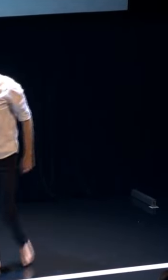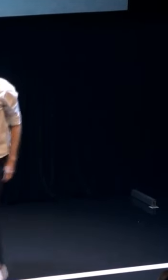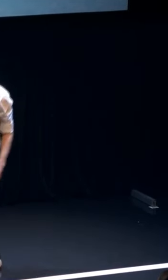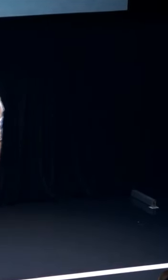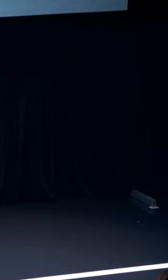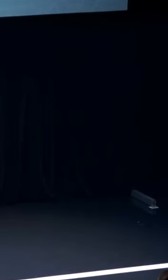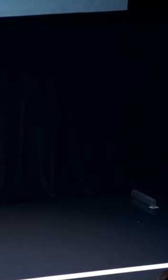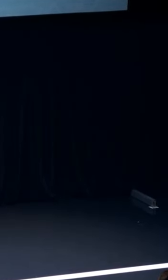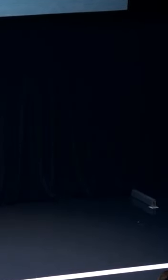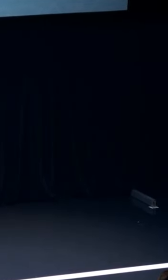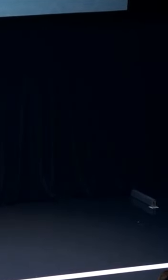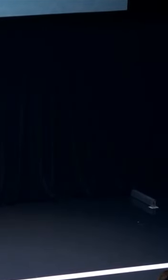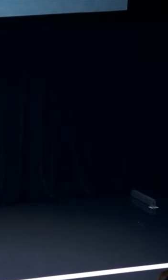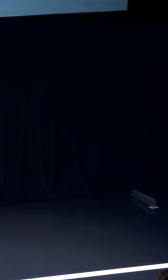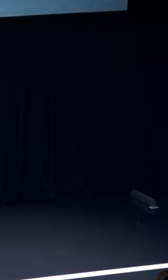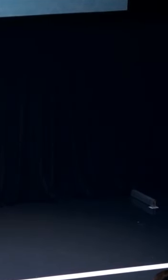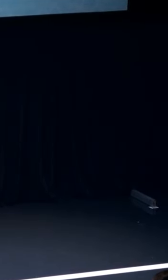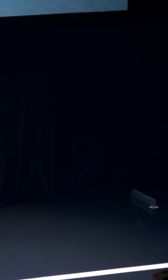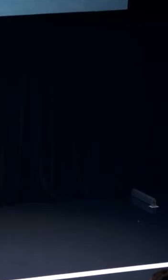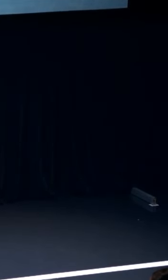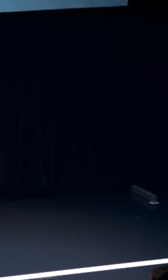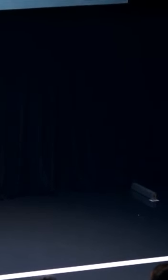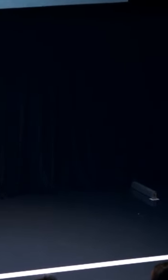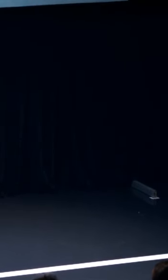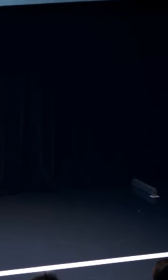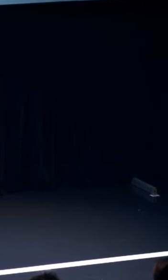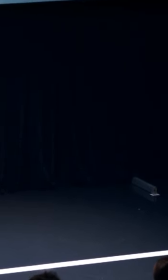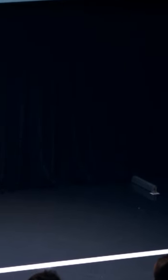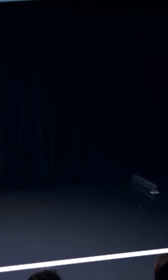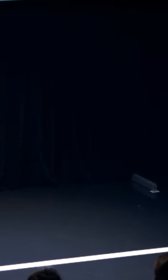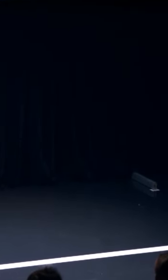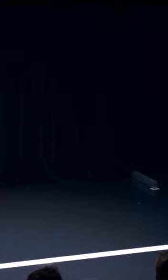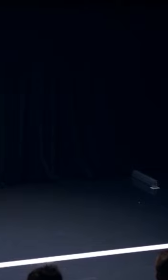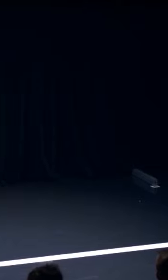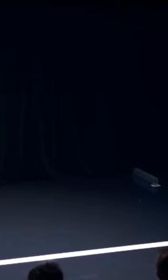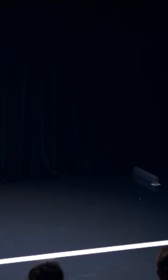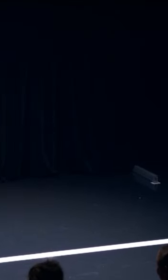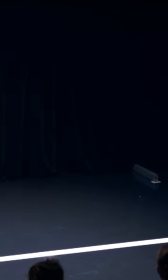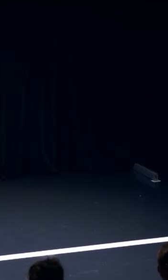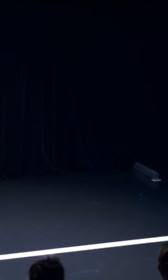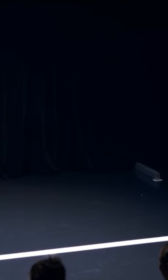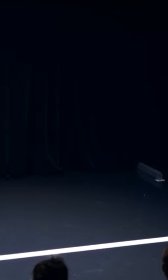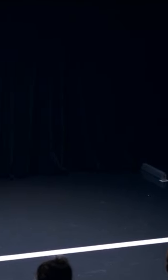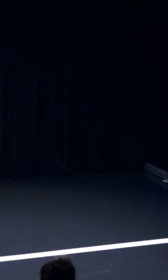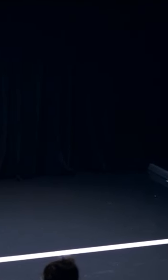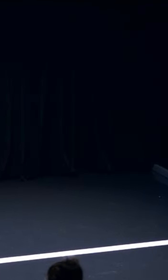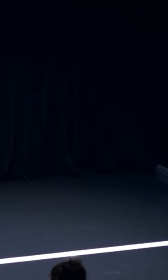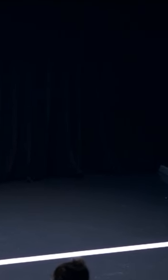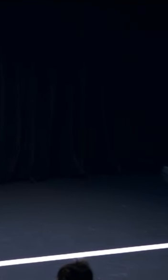# Show me the money # Party with a rich zombie